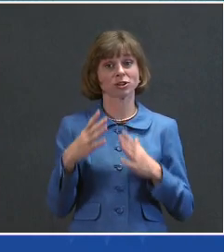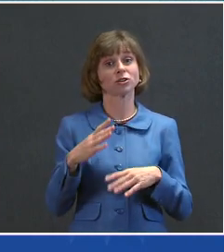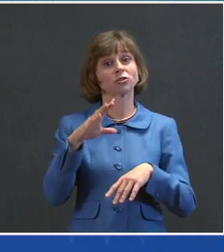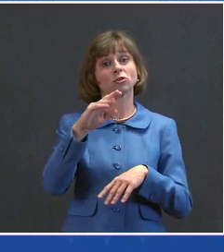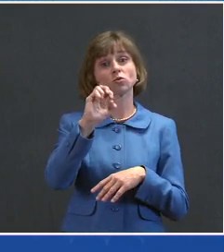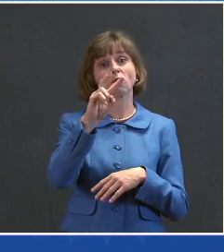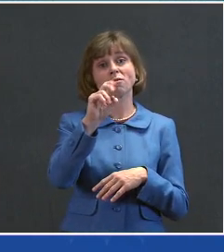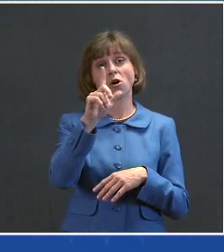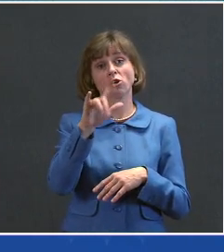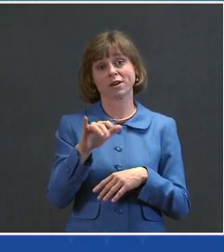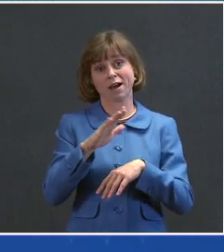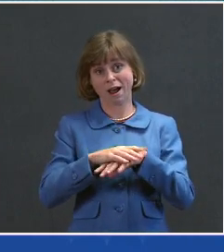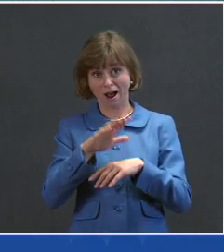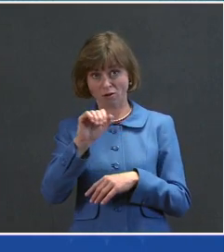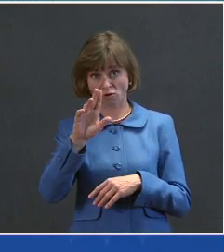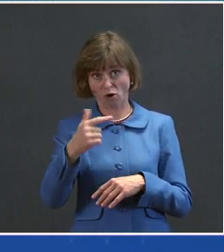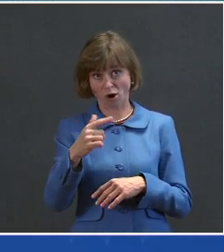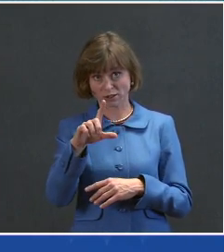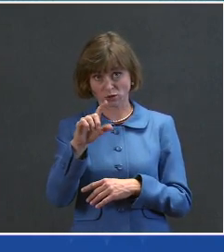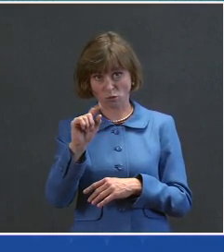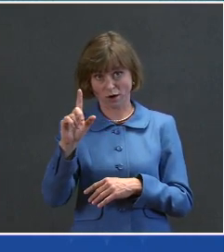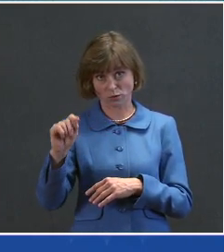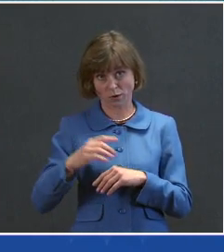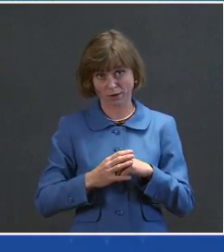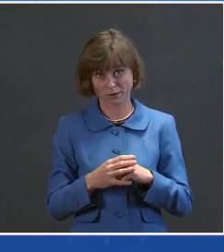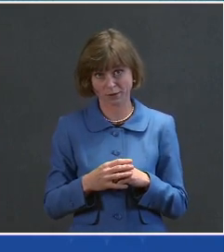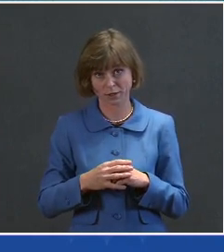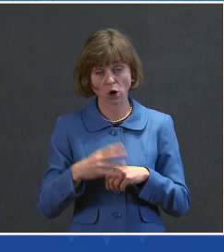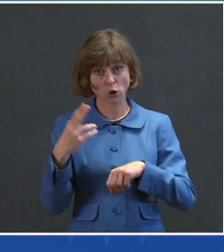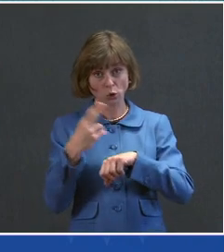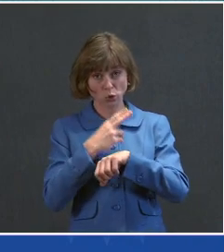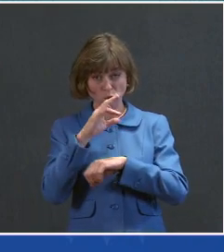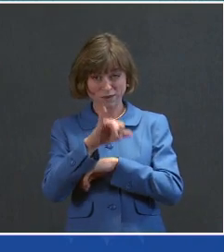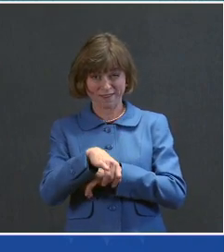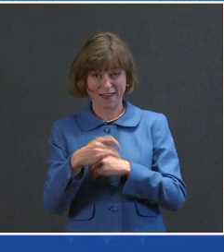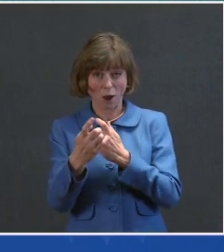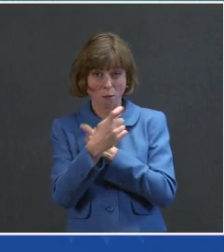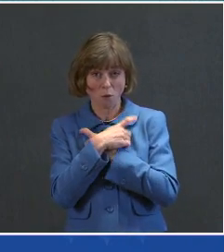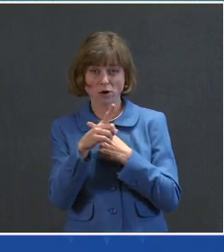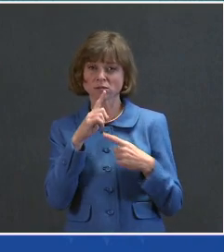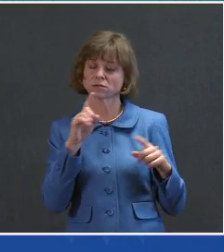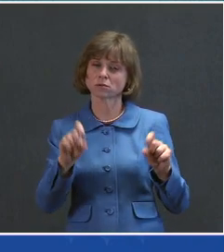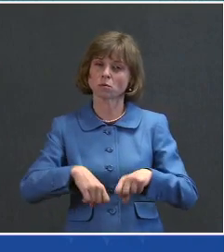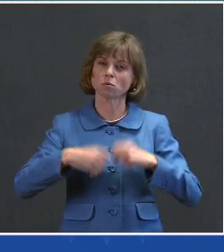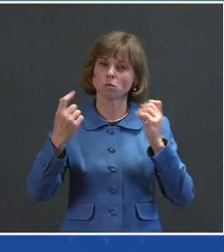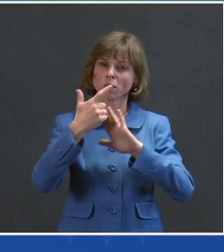The use of any chemical weapon directly violates international legal obligations and norms of civilized conduct.